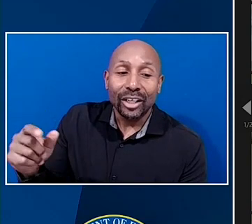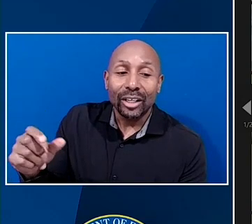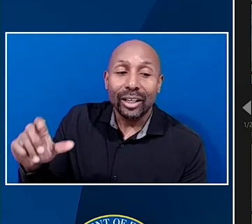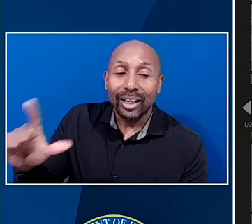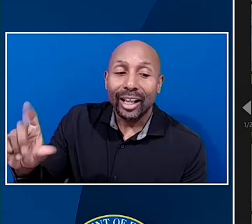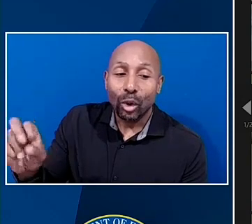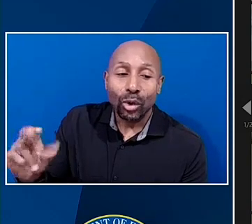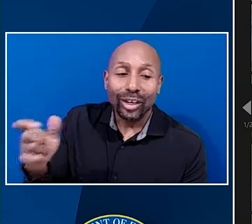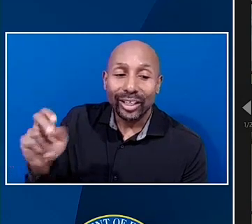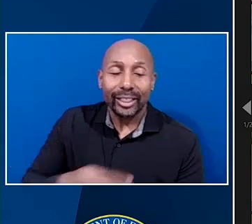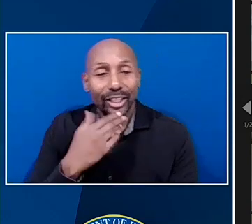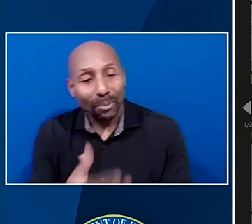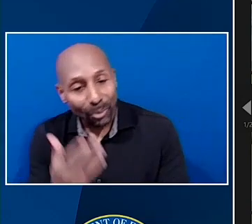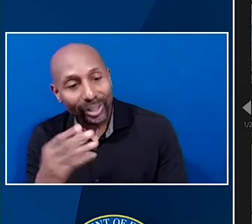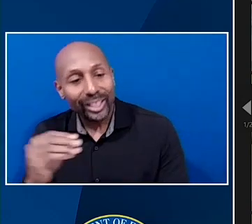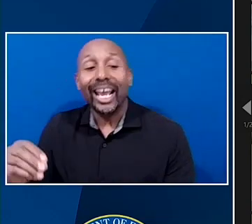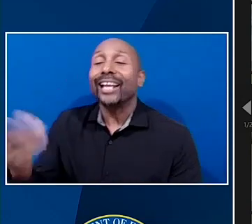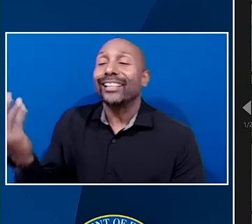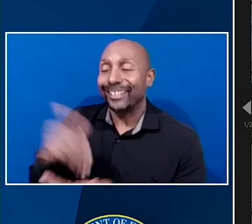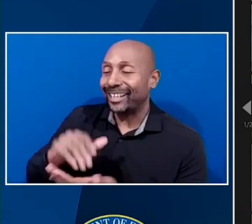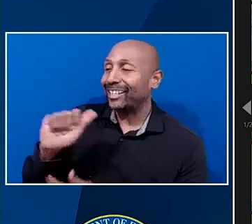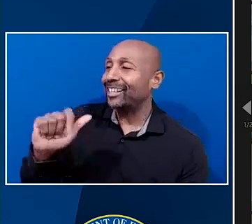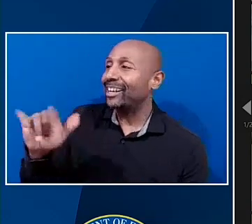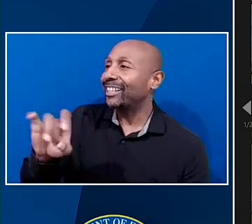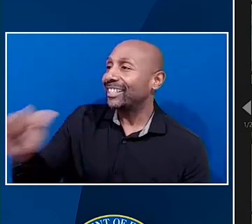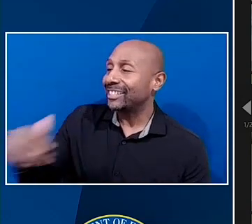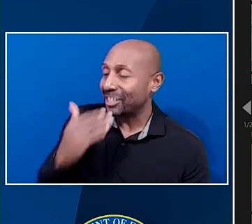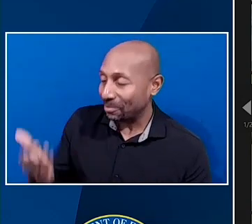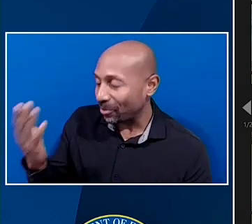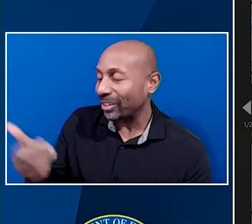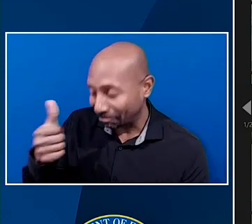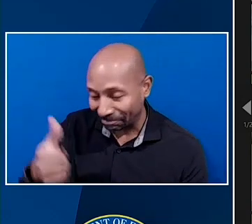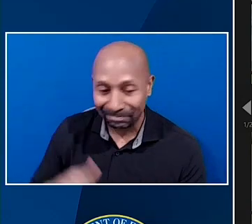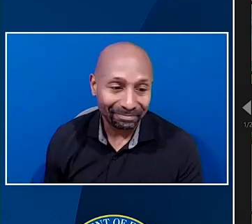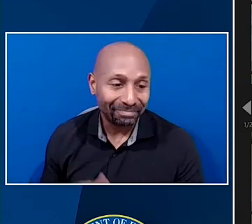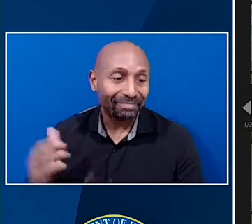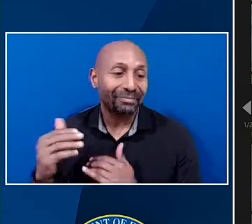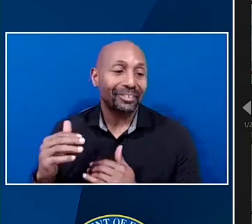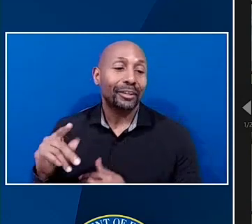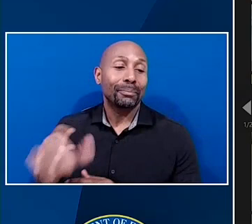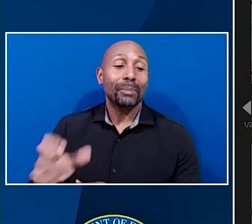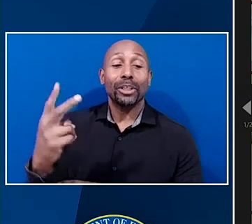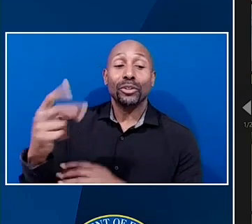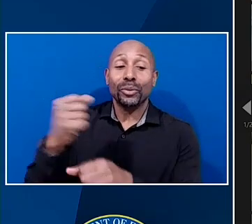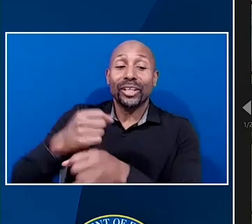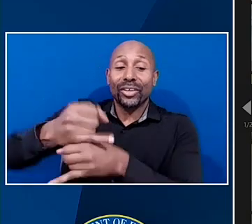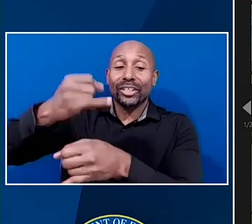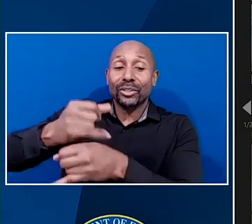For our public two-year institutions of higher education, Jo Alice Blondin. Hello.